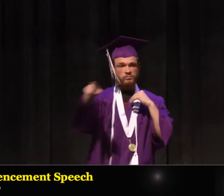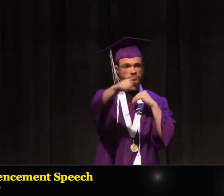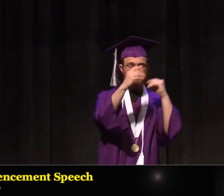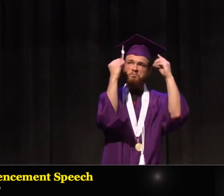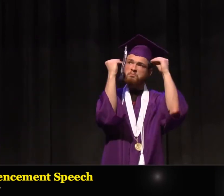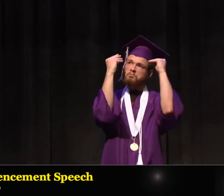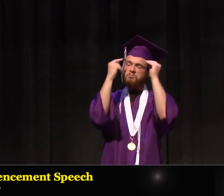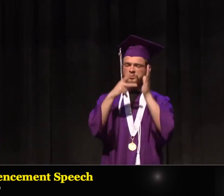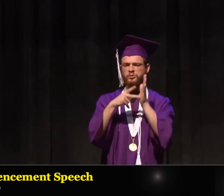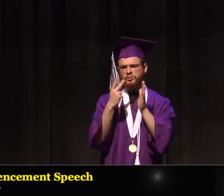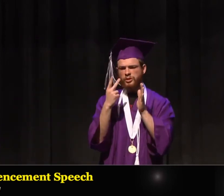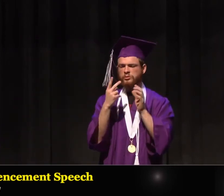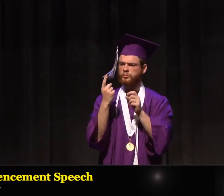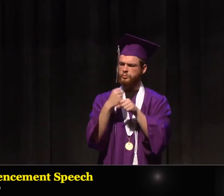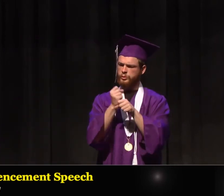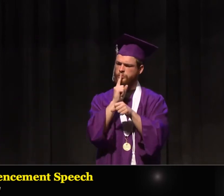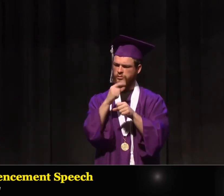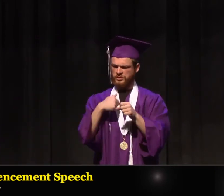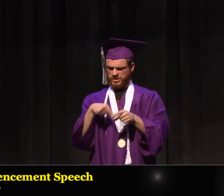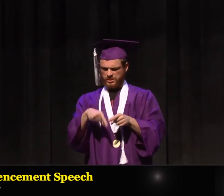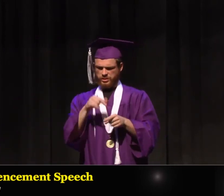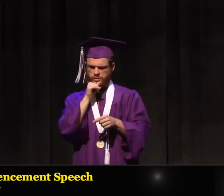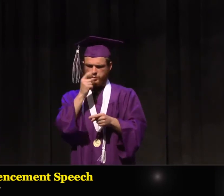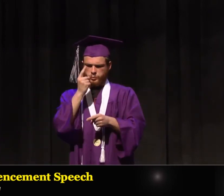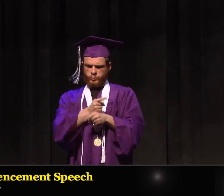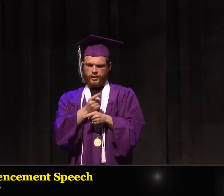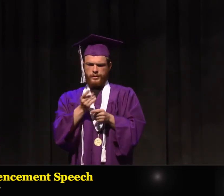I hope that you can think twice,